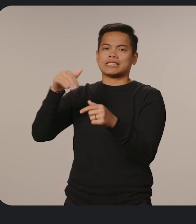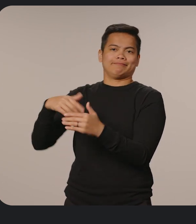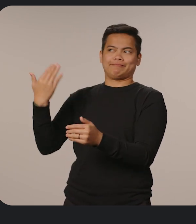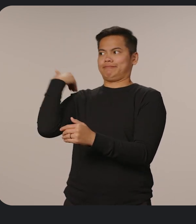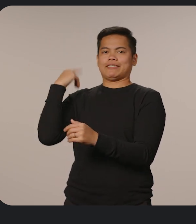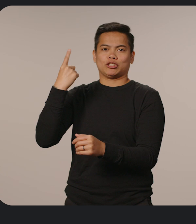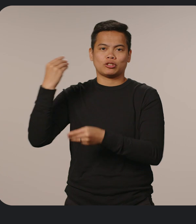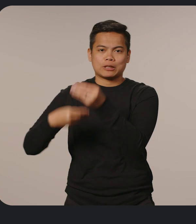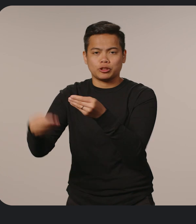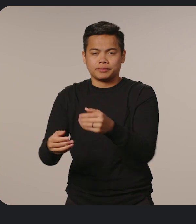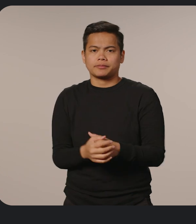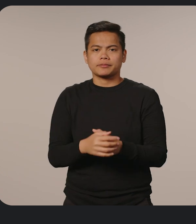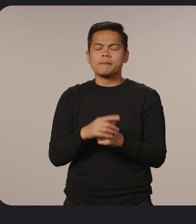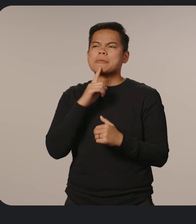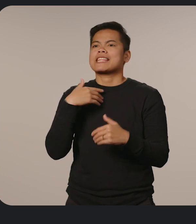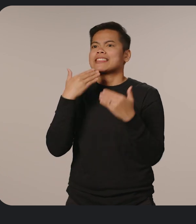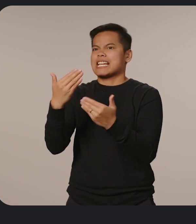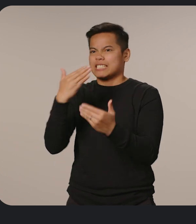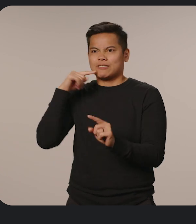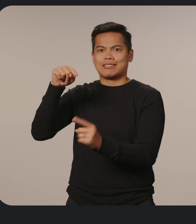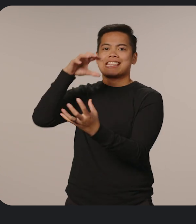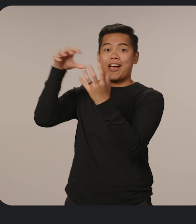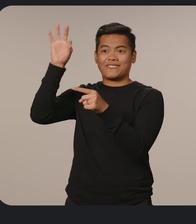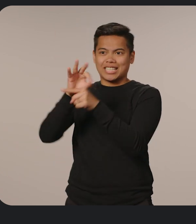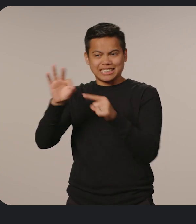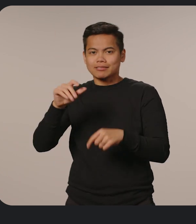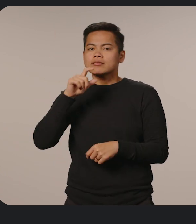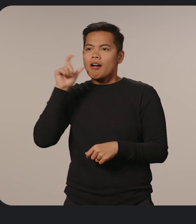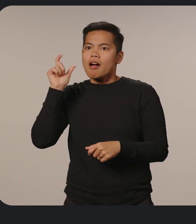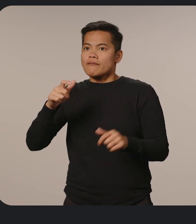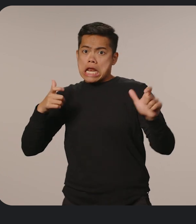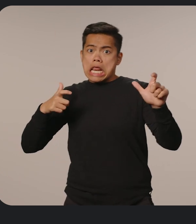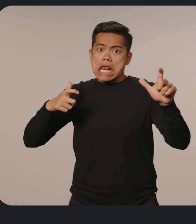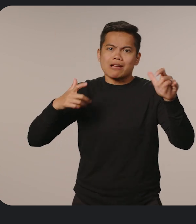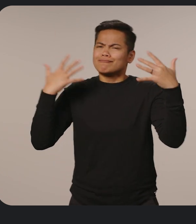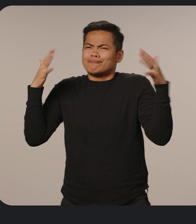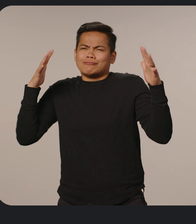Cloud functions first generation and thanks to This Cloud functions doesn't